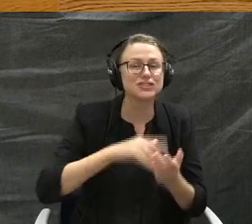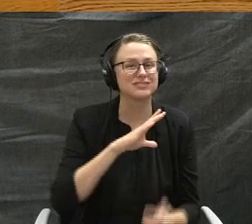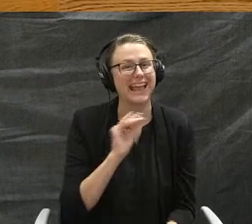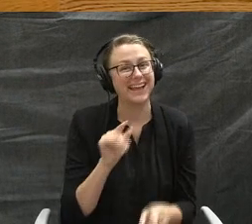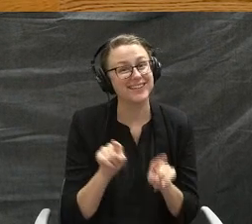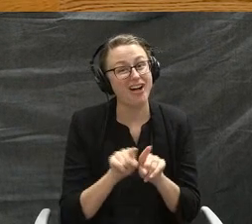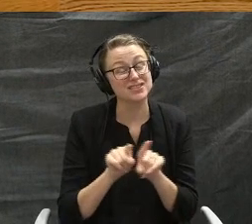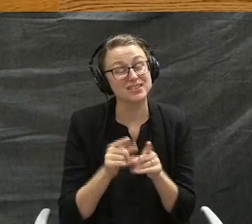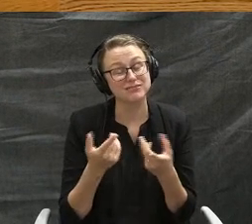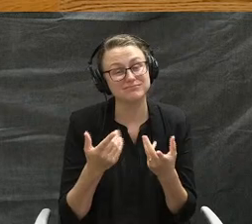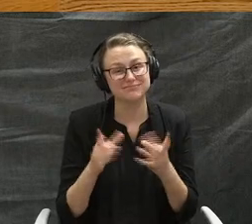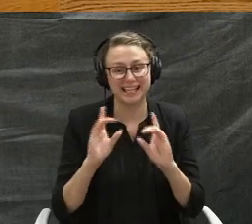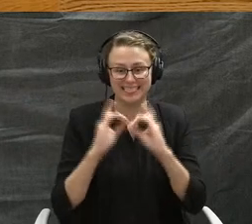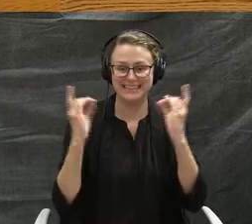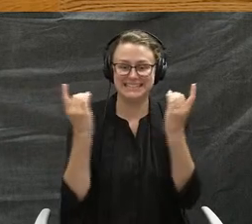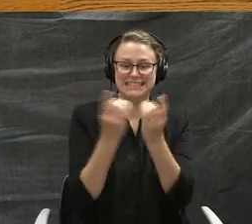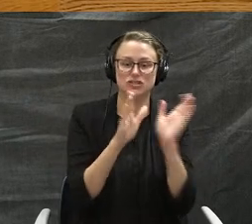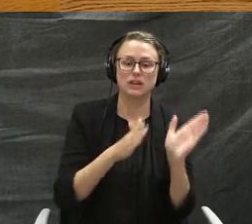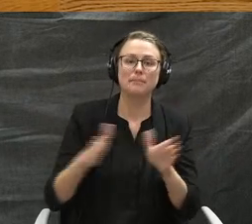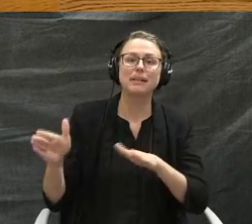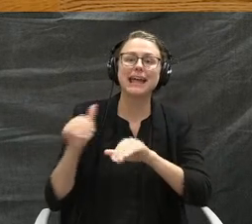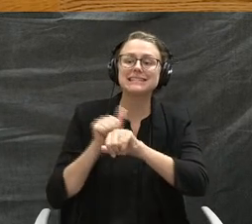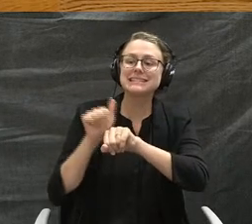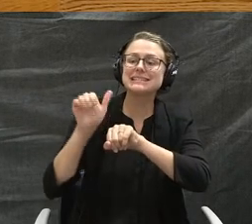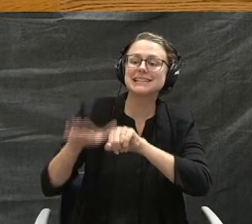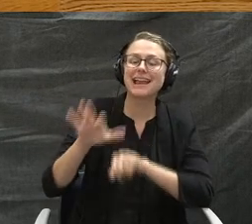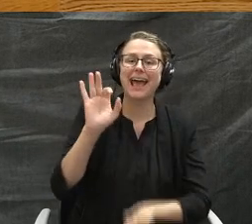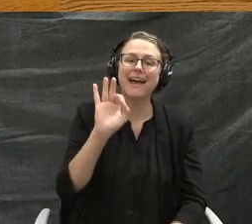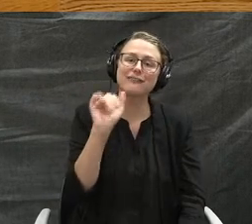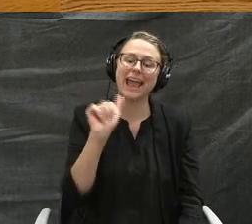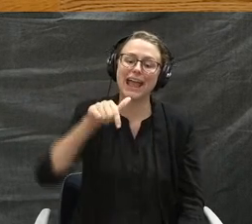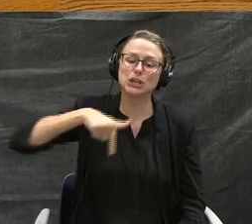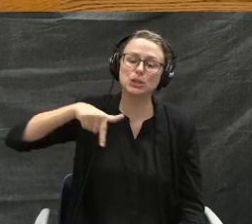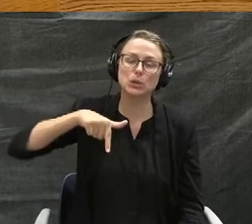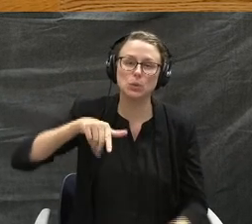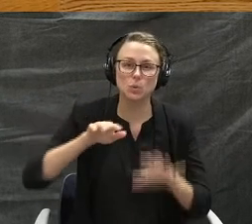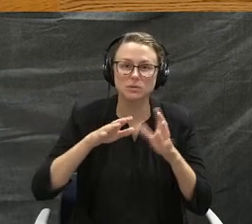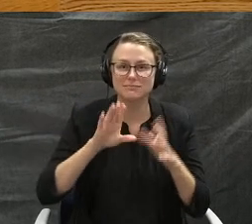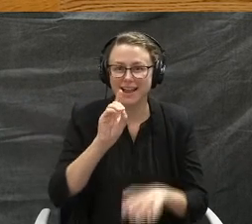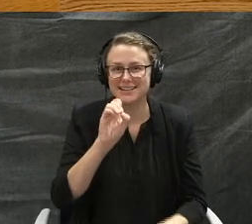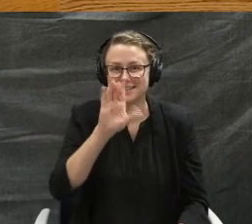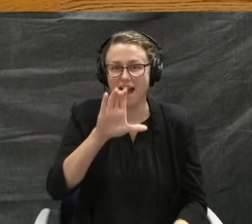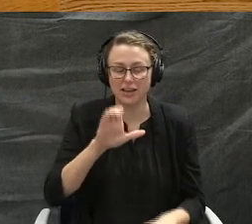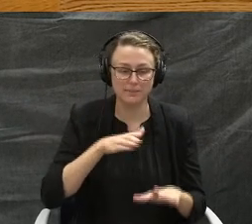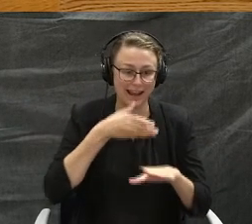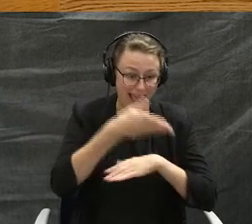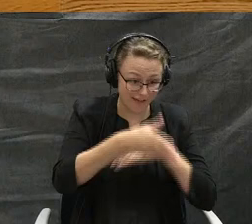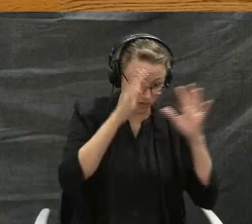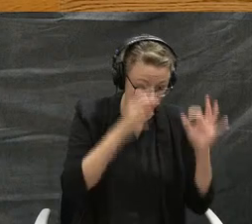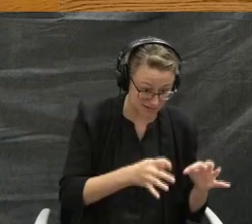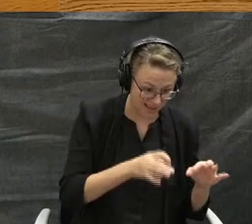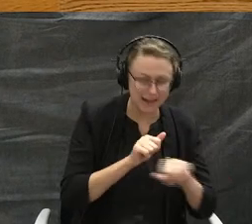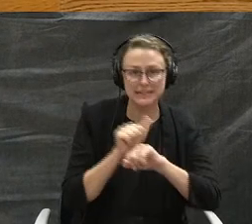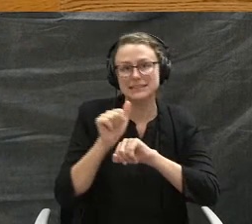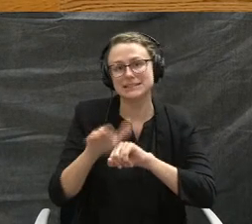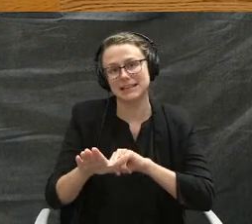send out a FA. Q Document once plan is adopted. So we greatly appreciate your comments in questions. The comments that